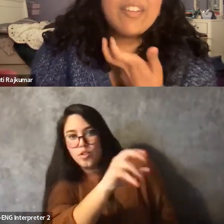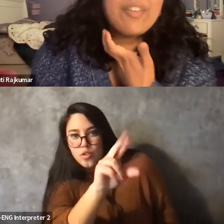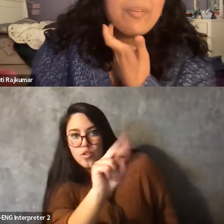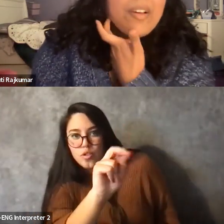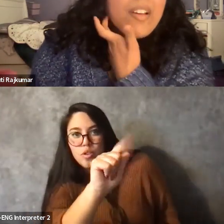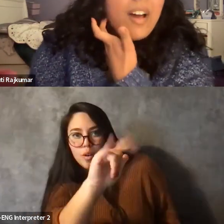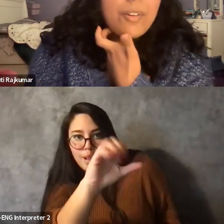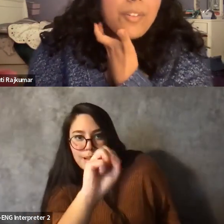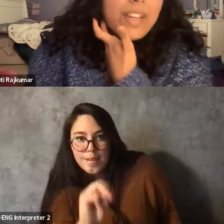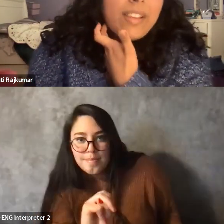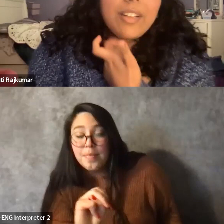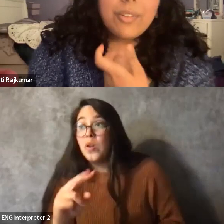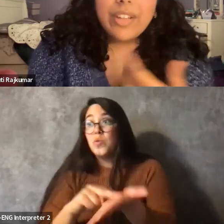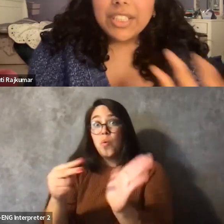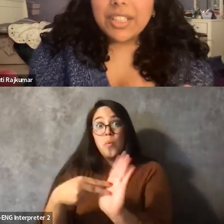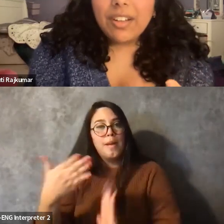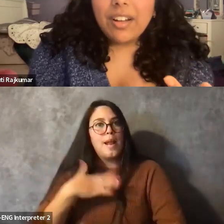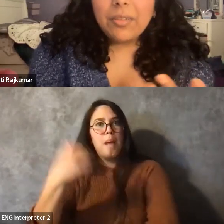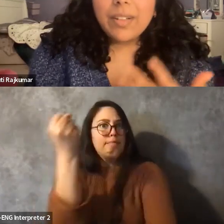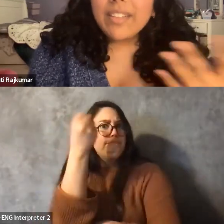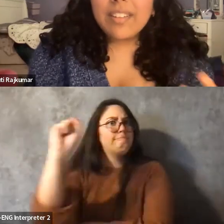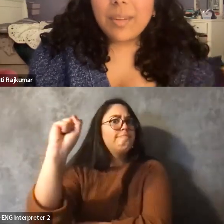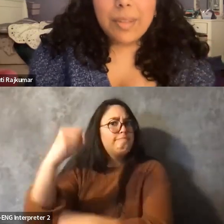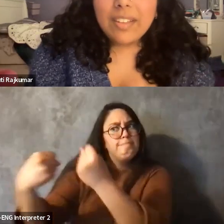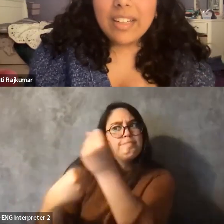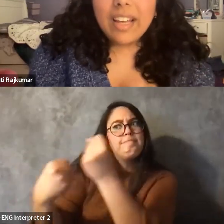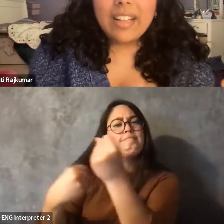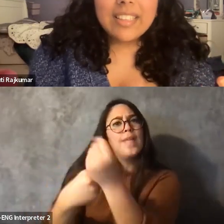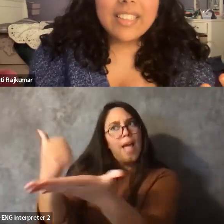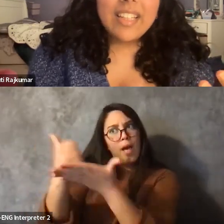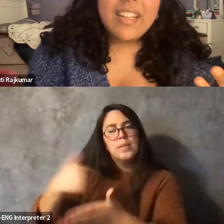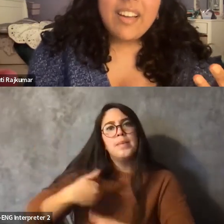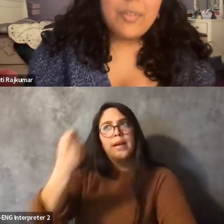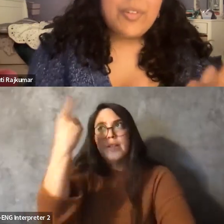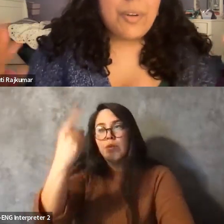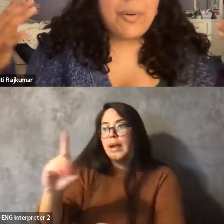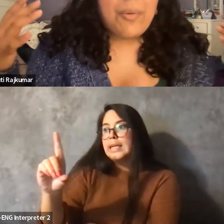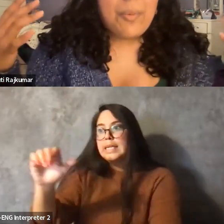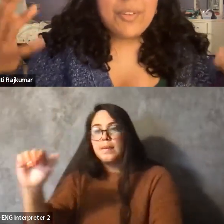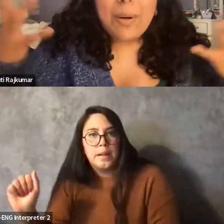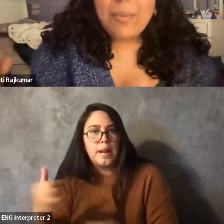and to understand the intersection of race and disability and also know what's wrong